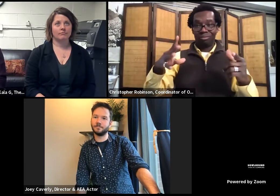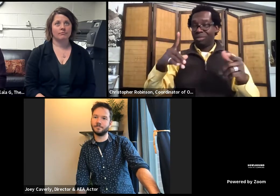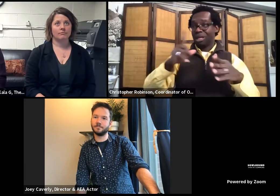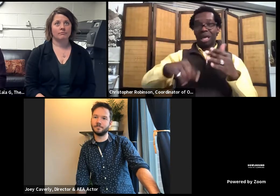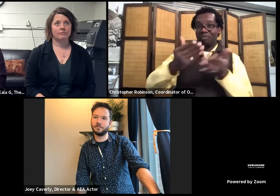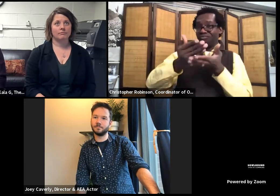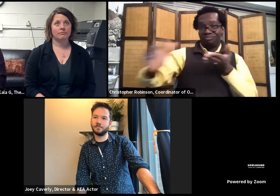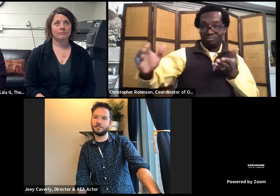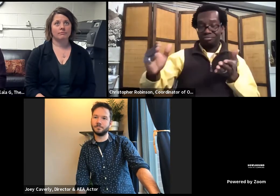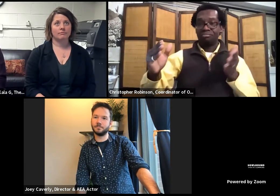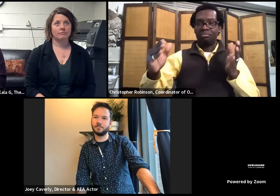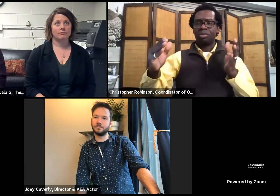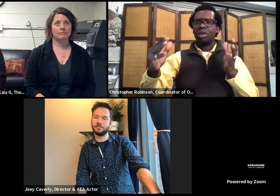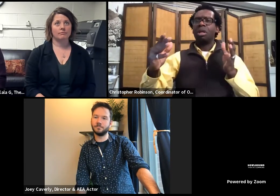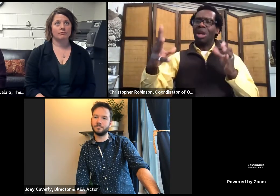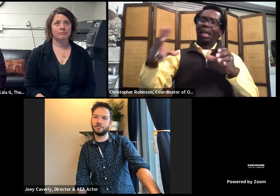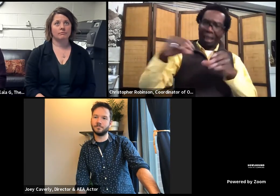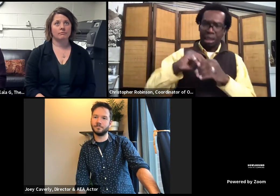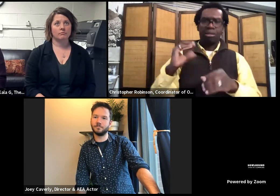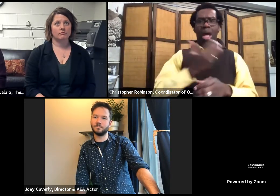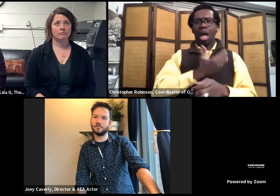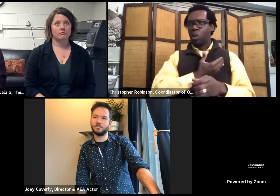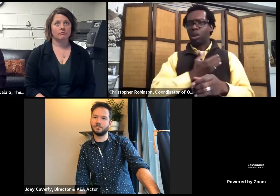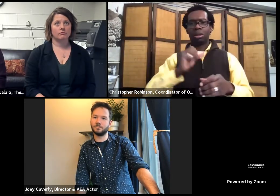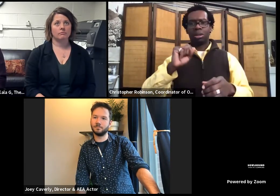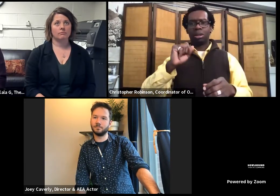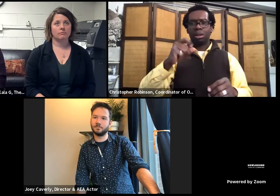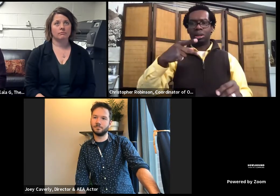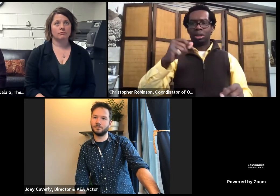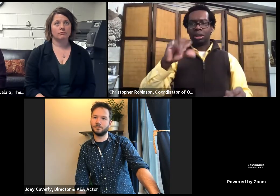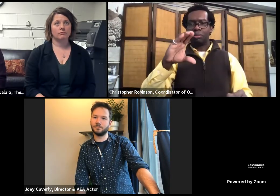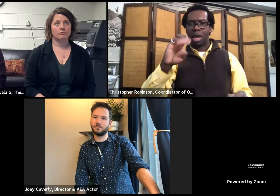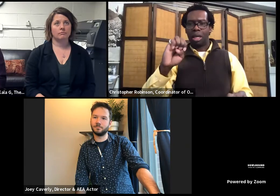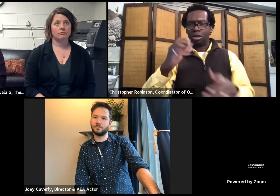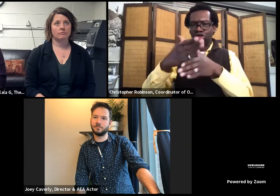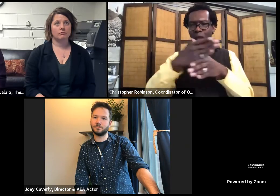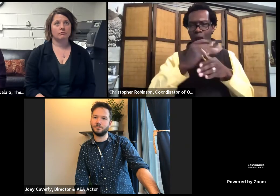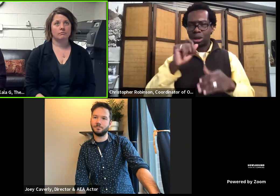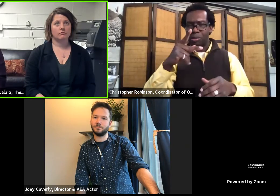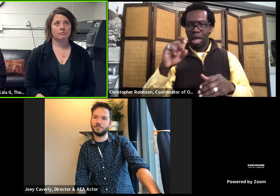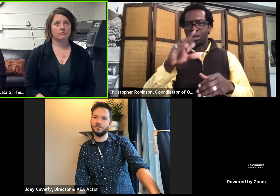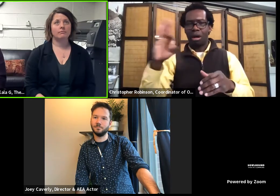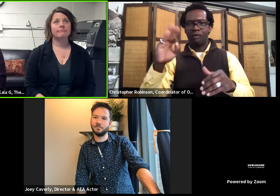and we can't ignore them. We can't push them aside, we can't believe they're not here because they are. They're in our space,